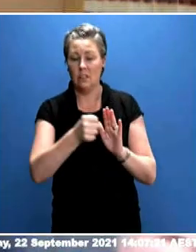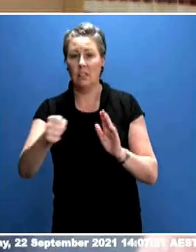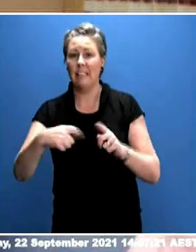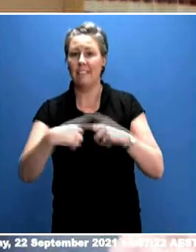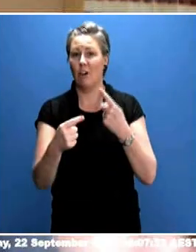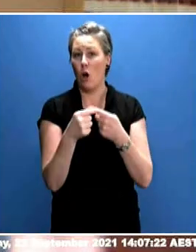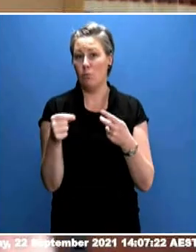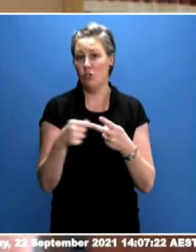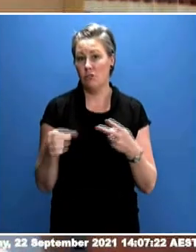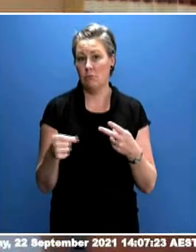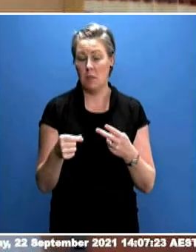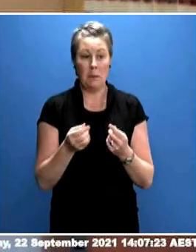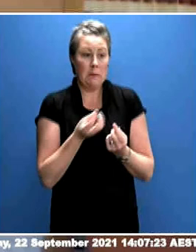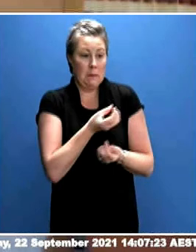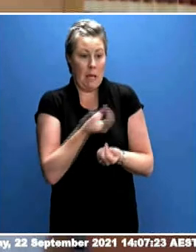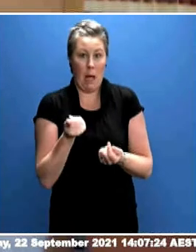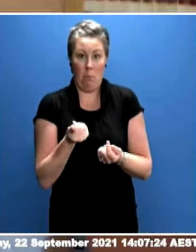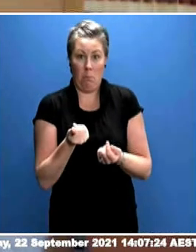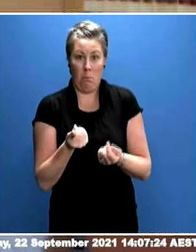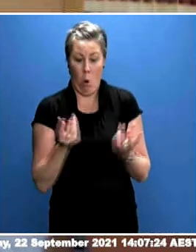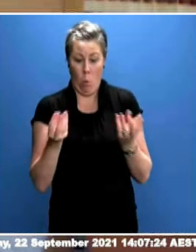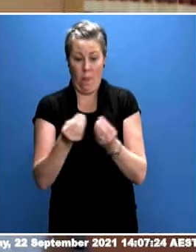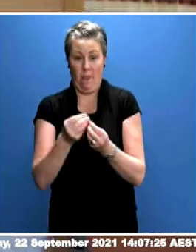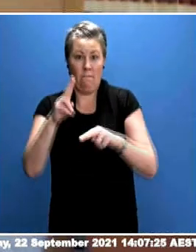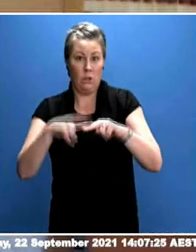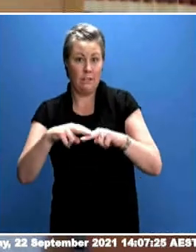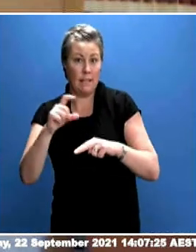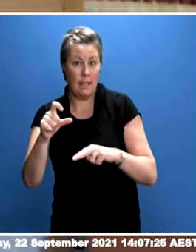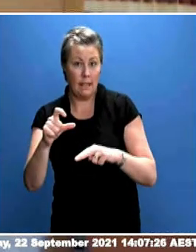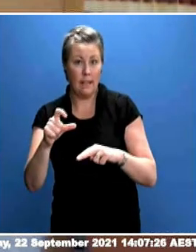have children with families, where families are able to manage the children.